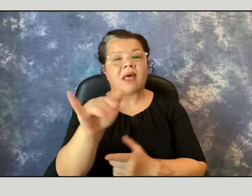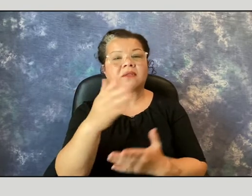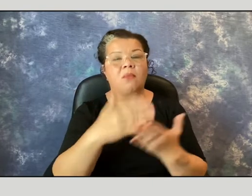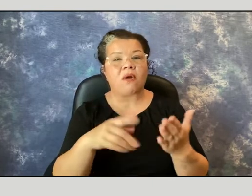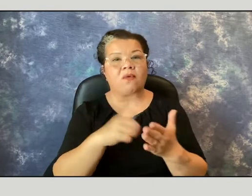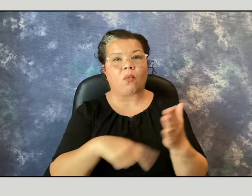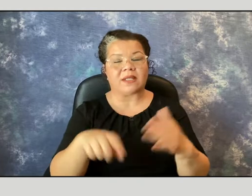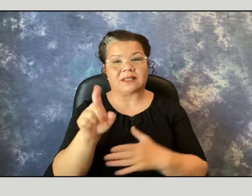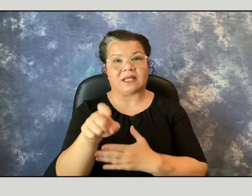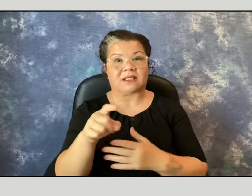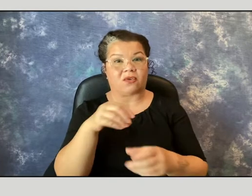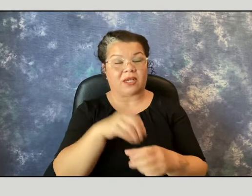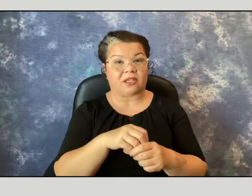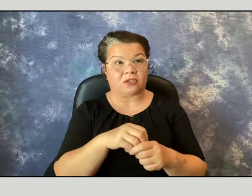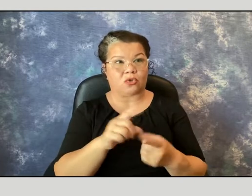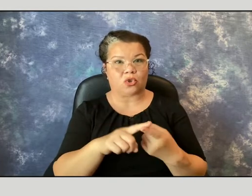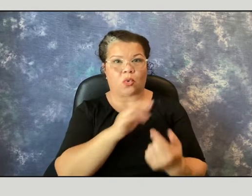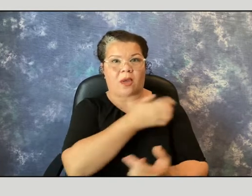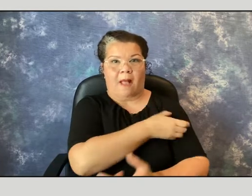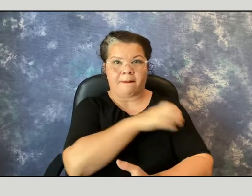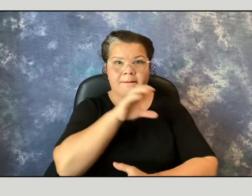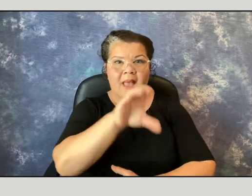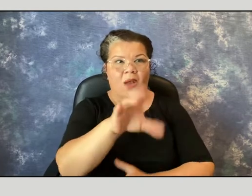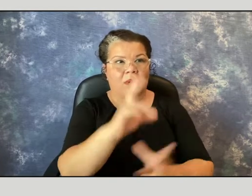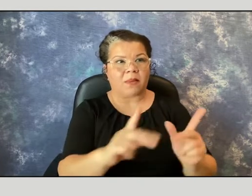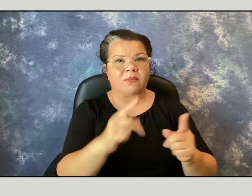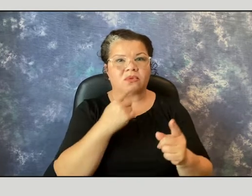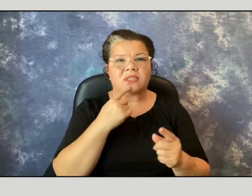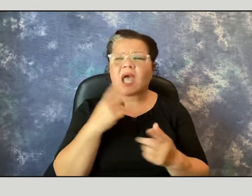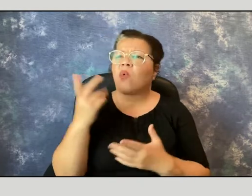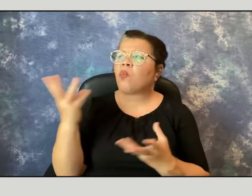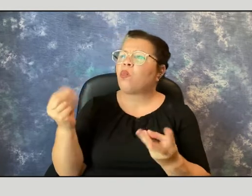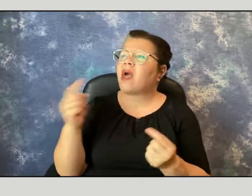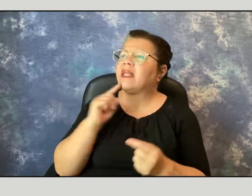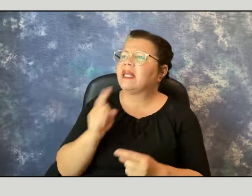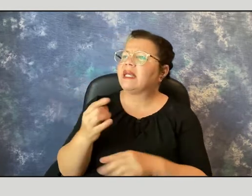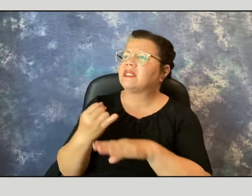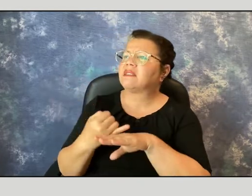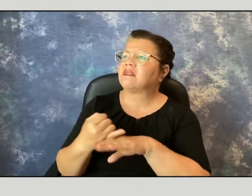so that they no longer are asking, "What is Puerto Rico? What is Puerto Ricanness?"